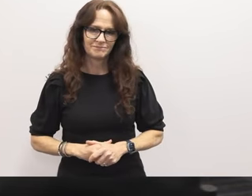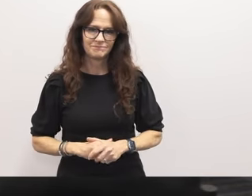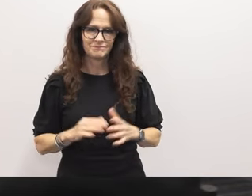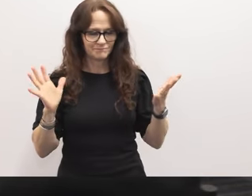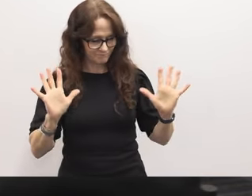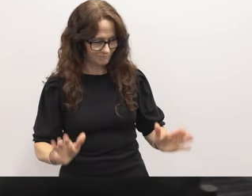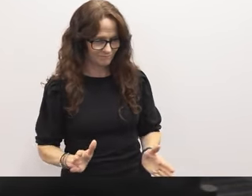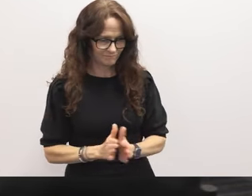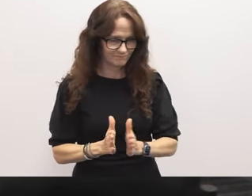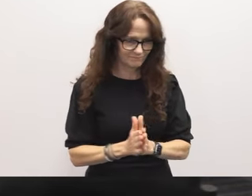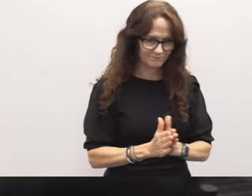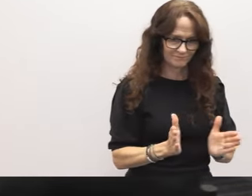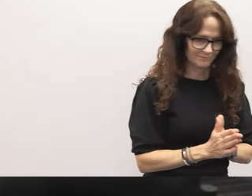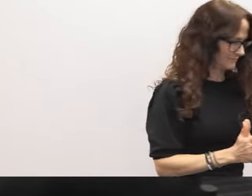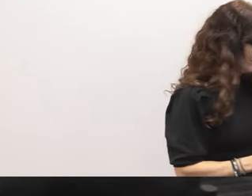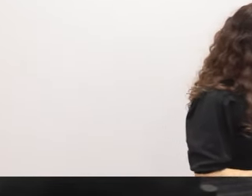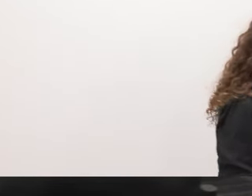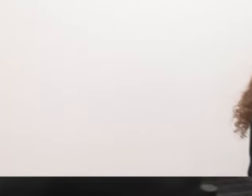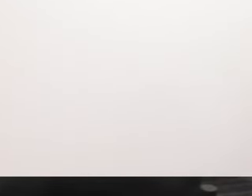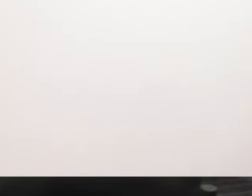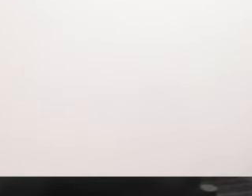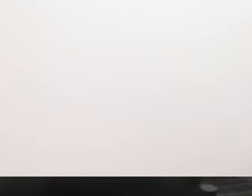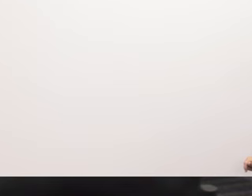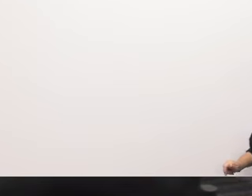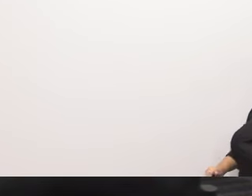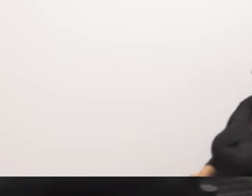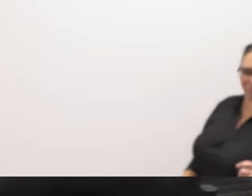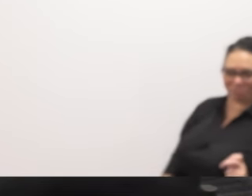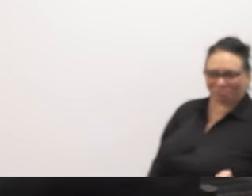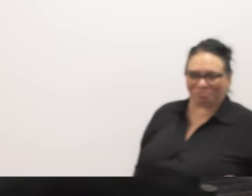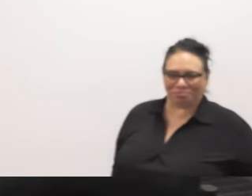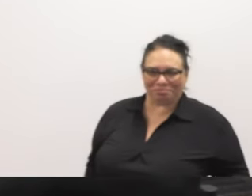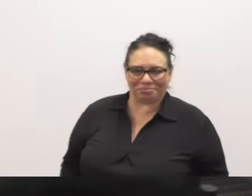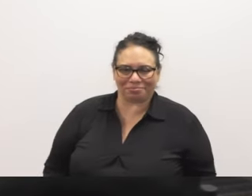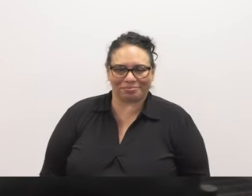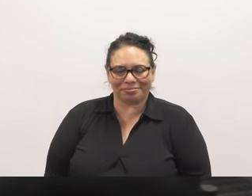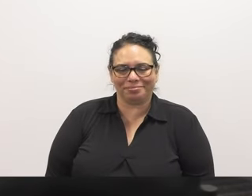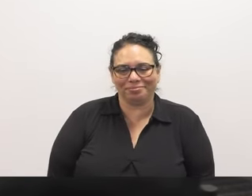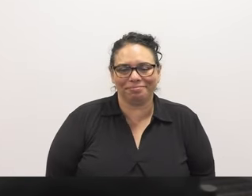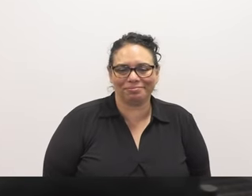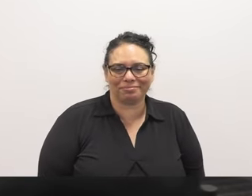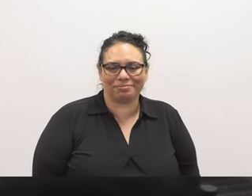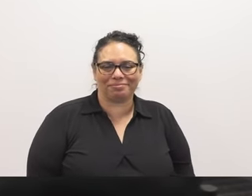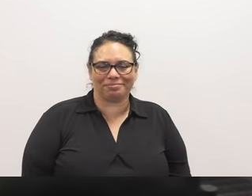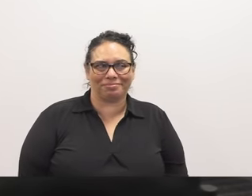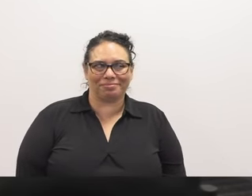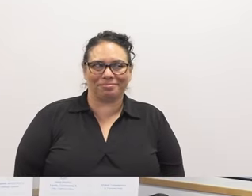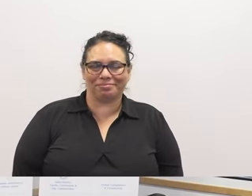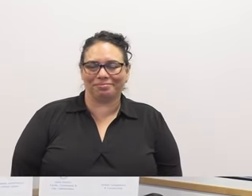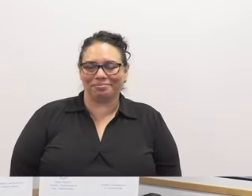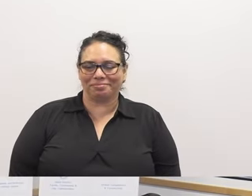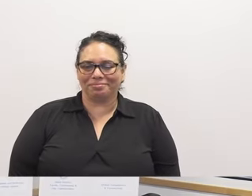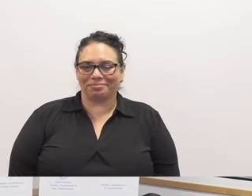So that's all I've got. Thank you for coming. (board applauding) Well, I know from experience,